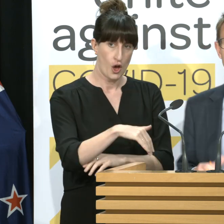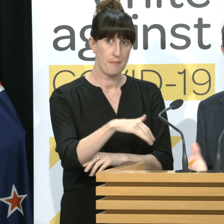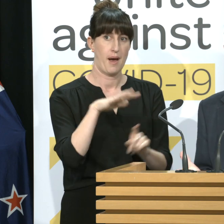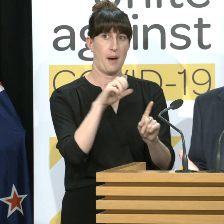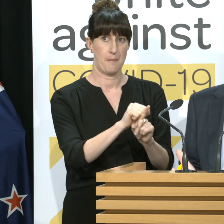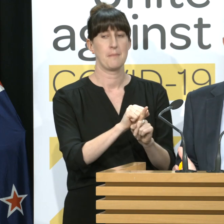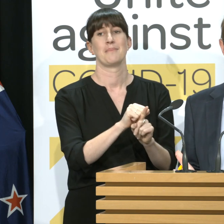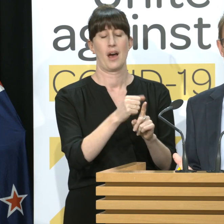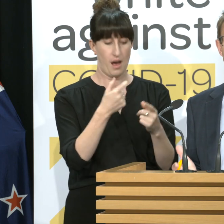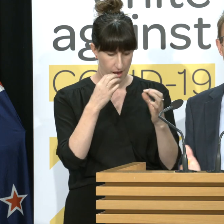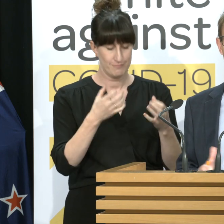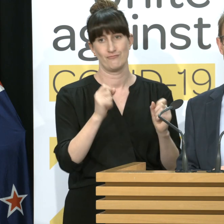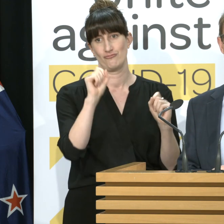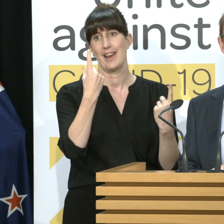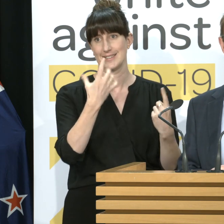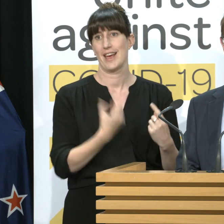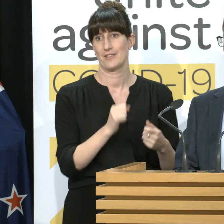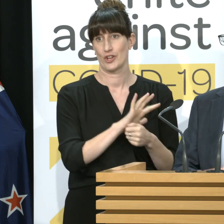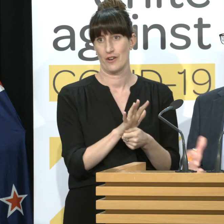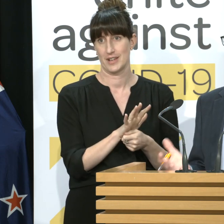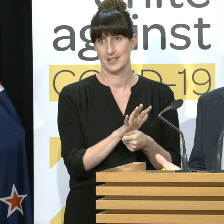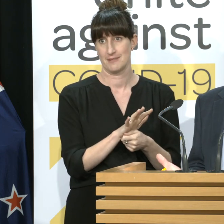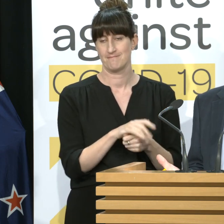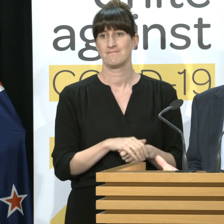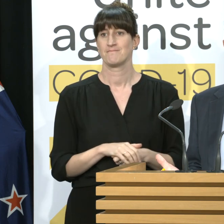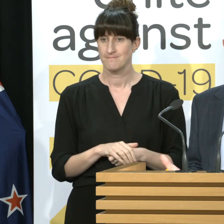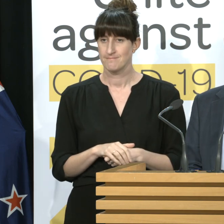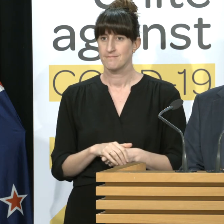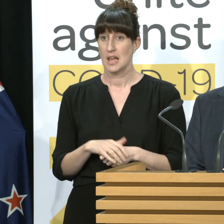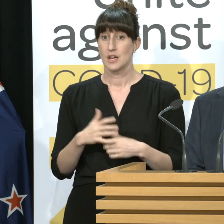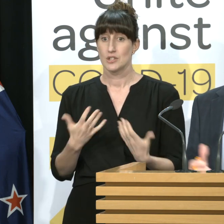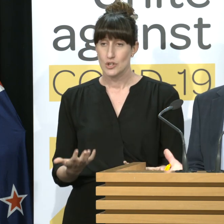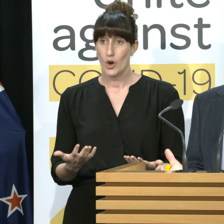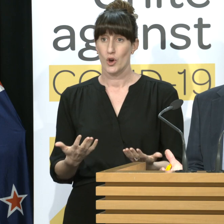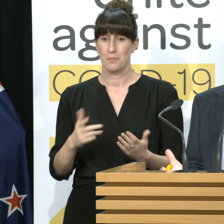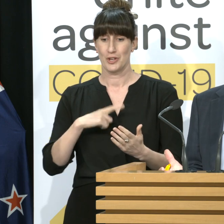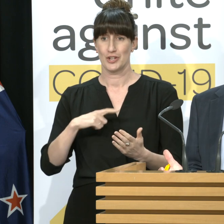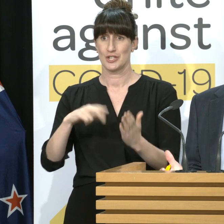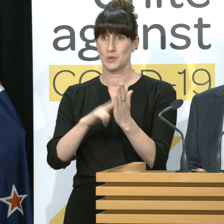Clearly in that sort of situation where we have New Zealanders dispersed right around the ,, that requires a national response.